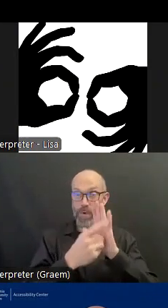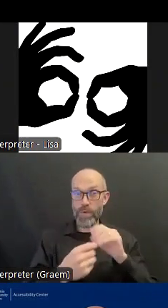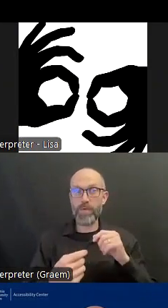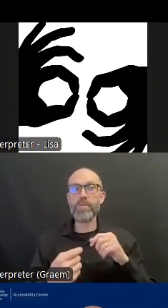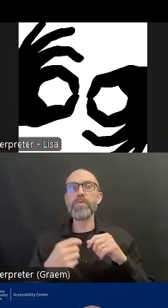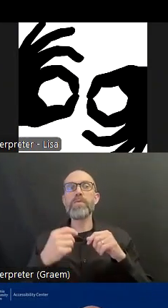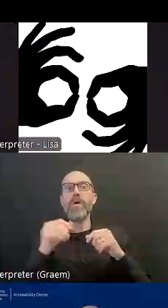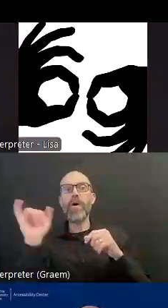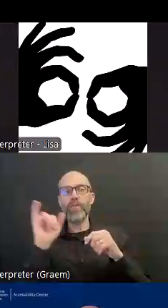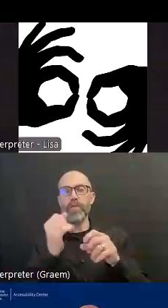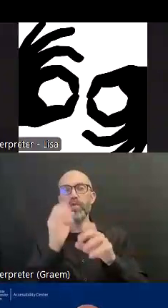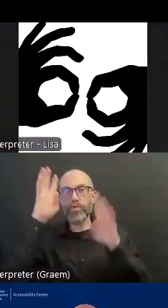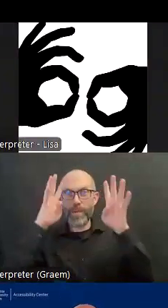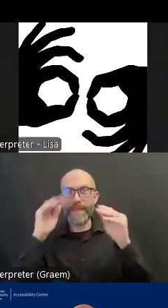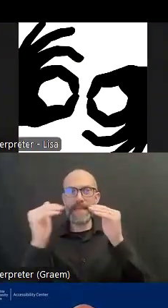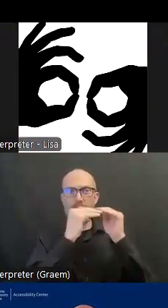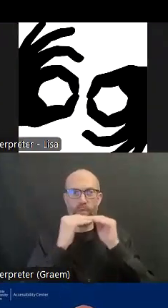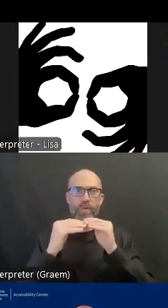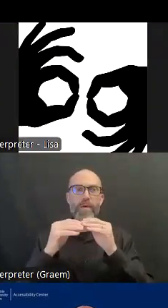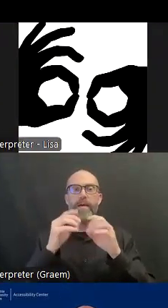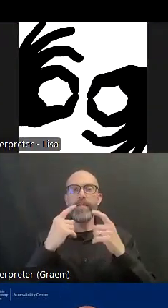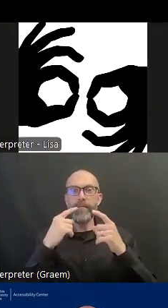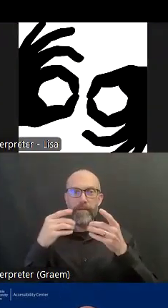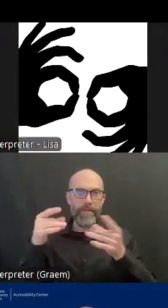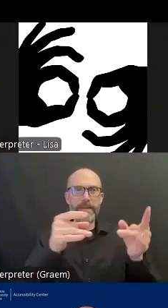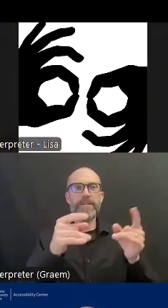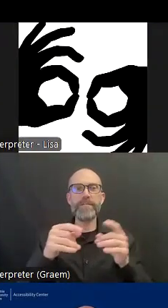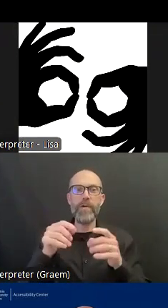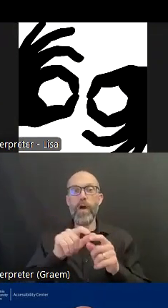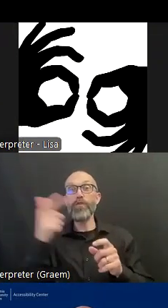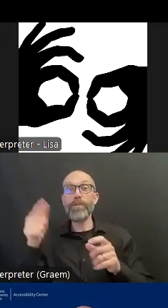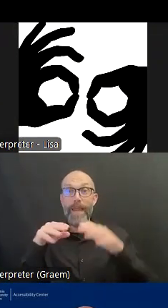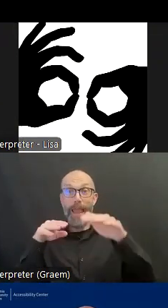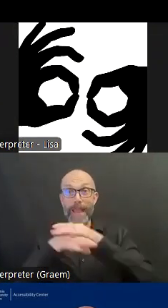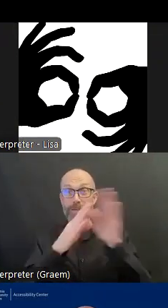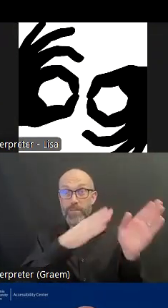alternative access plan. We are going to also require that an accessibility clause be